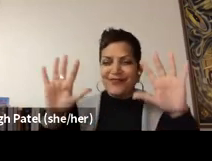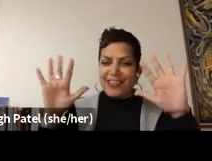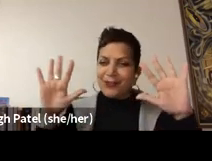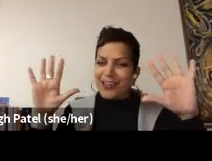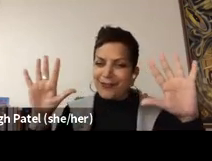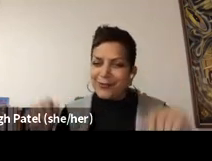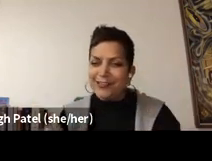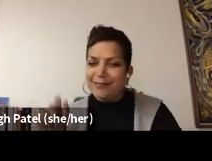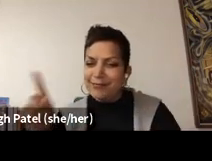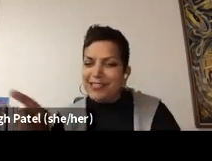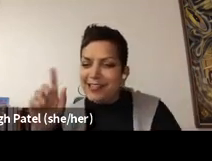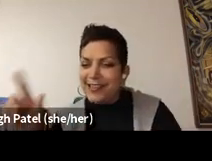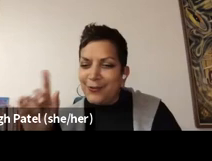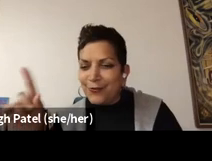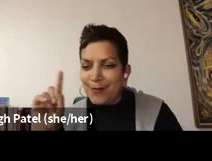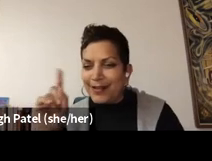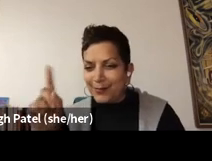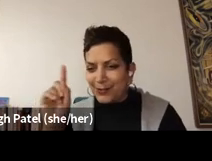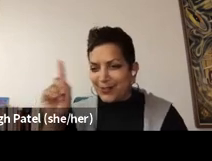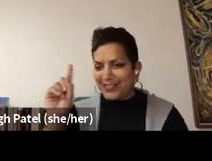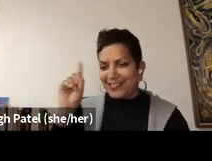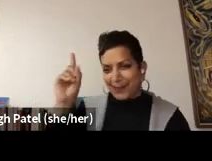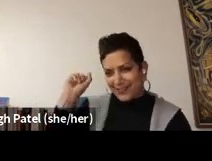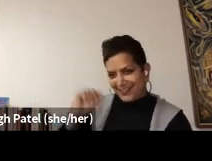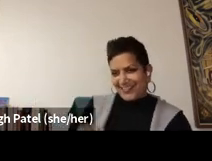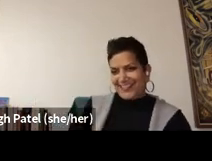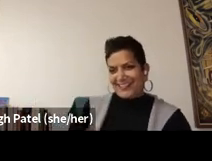Thank you, everyone. Medina, thank you for reminding me to accept things.